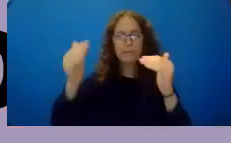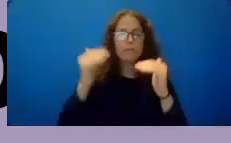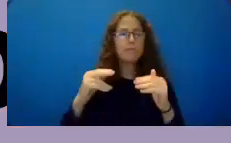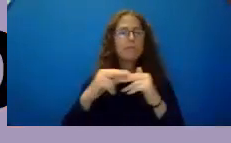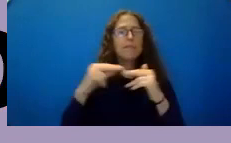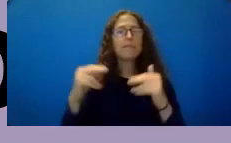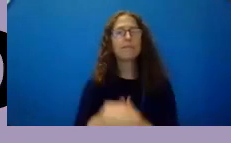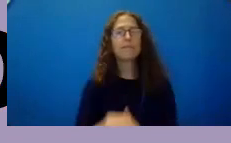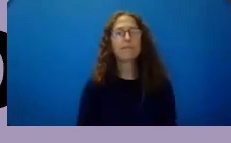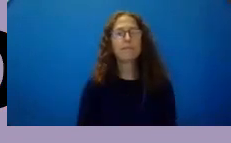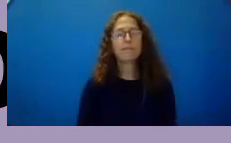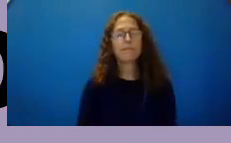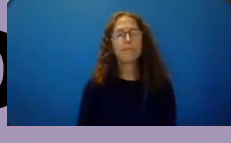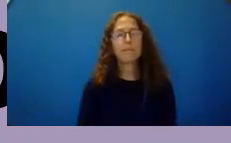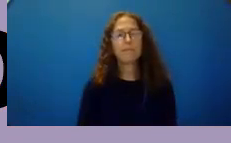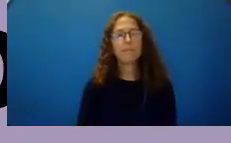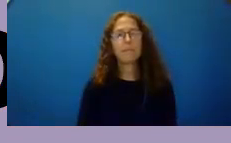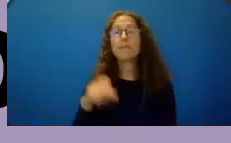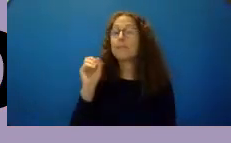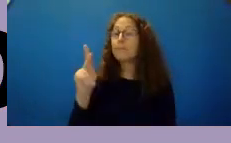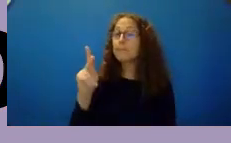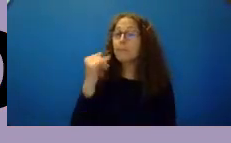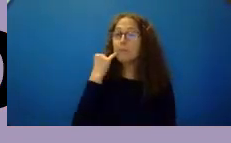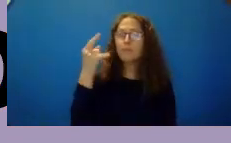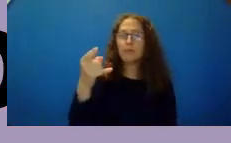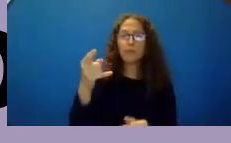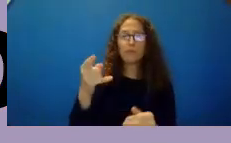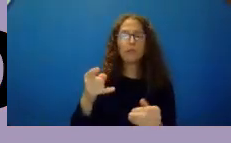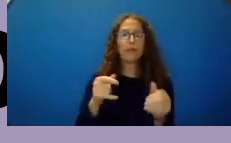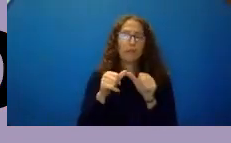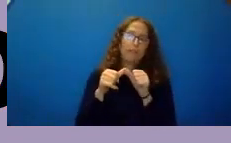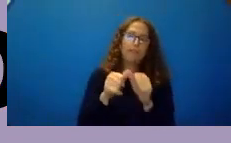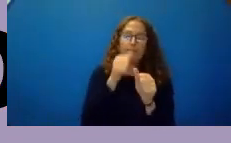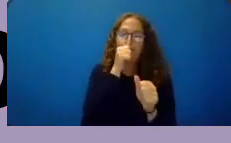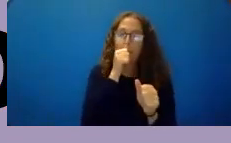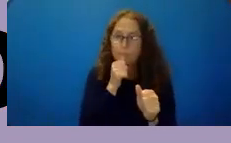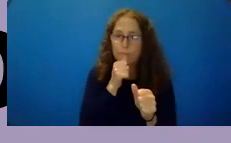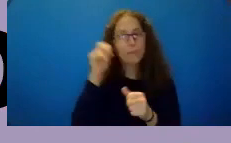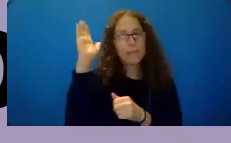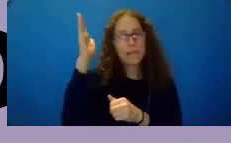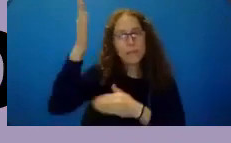ARE FEWER THAN 20 FULL-TIME EQUIVALENT EMPLOYEES AND LESS